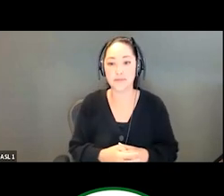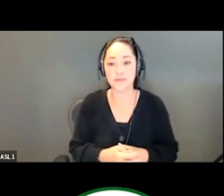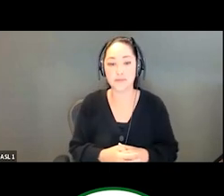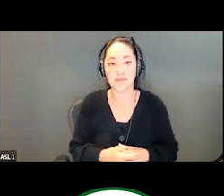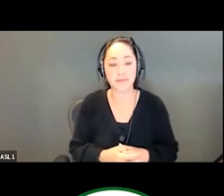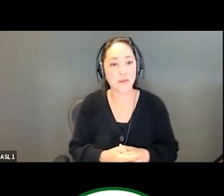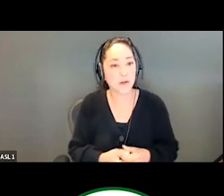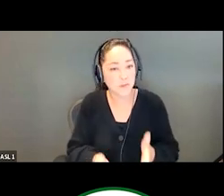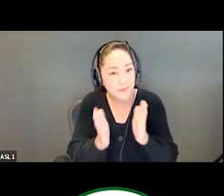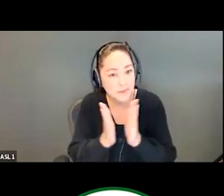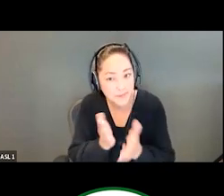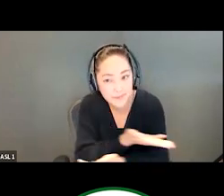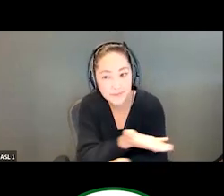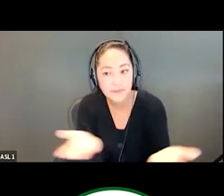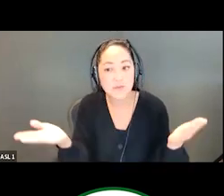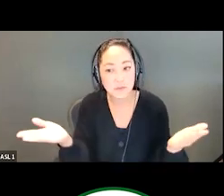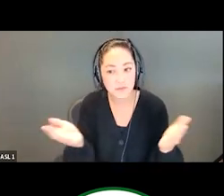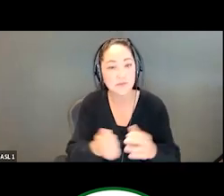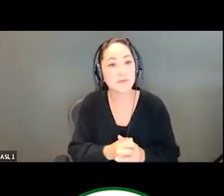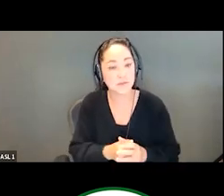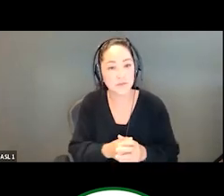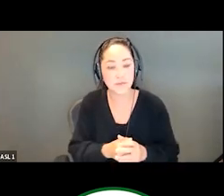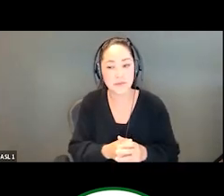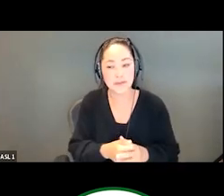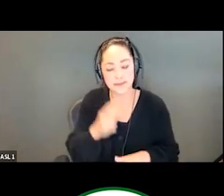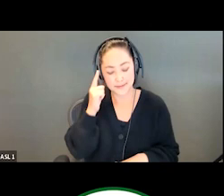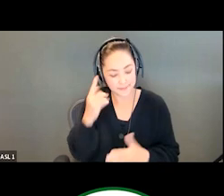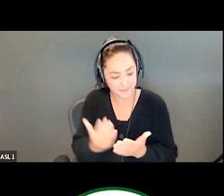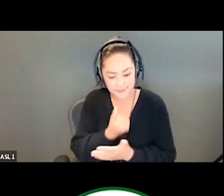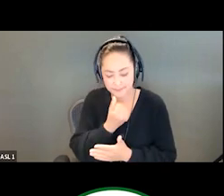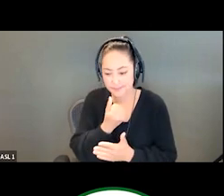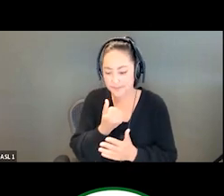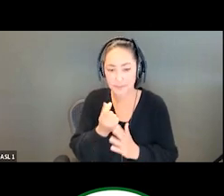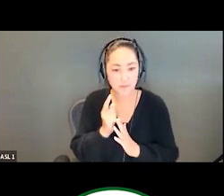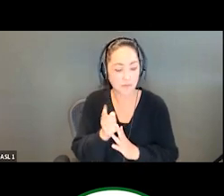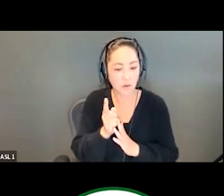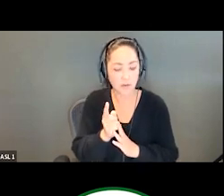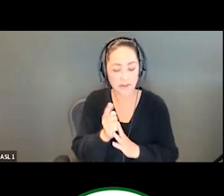We invite all conference speakers and attendees to take a brief moment of self-reflection.